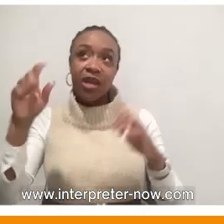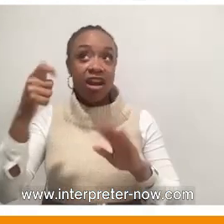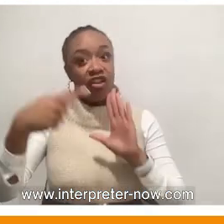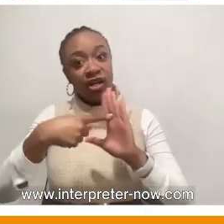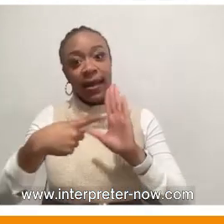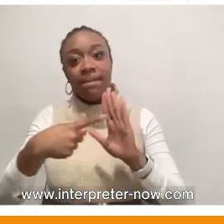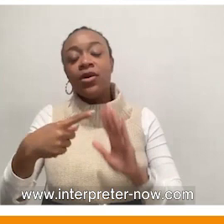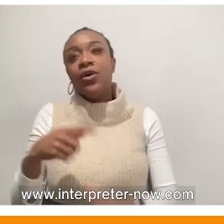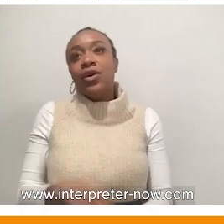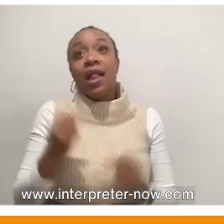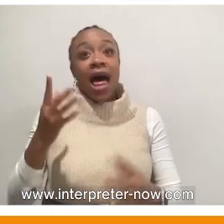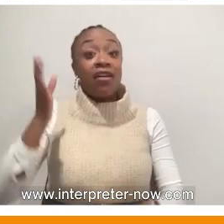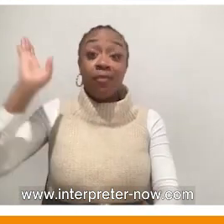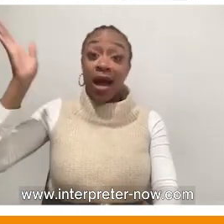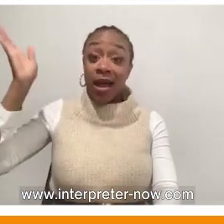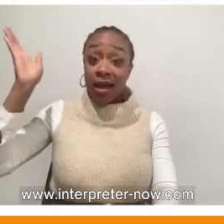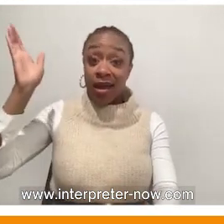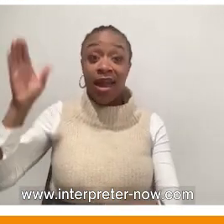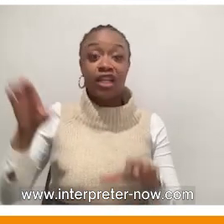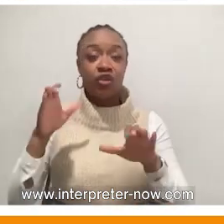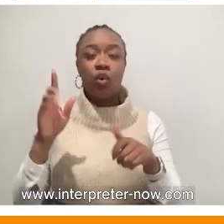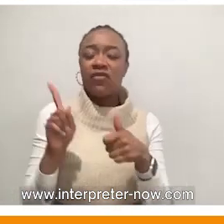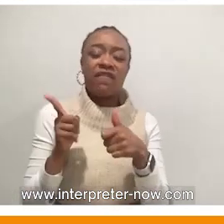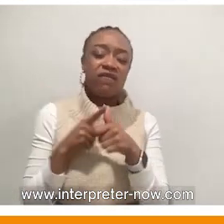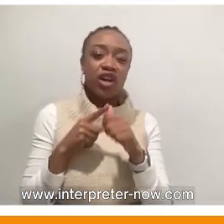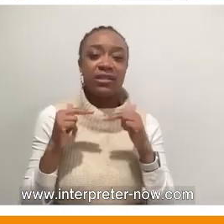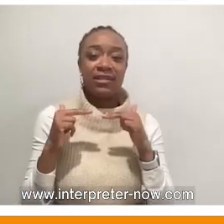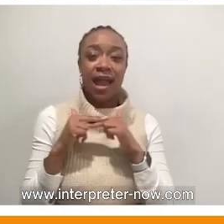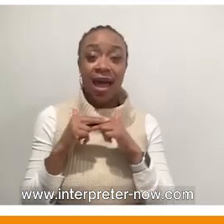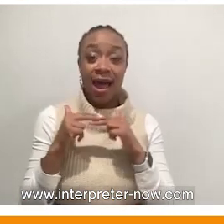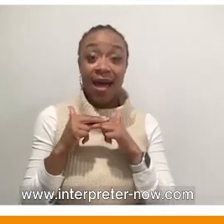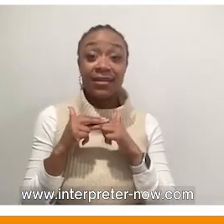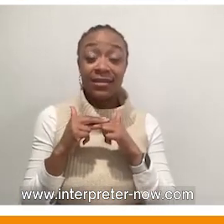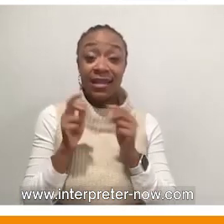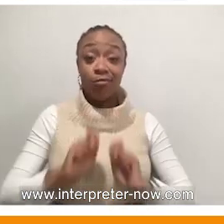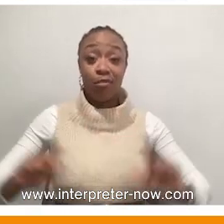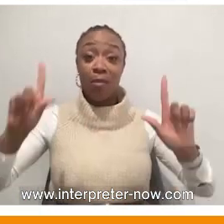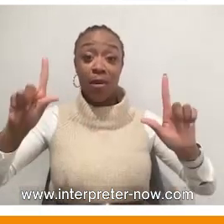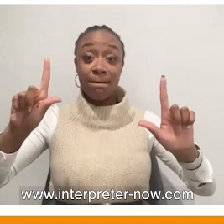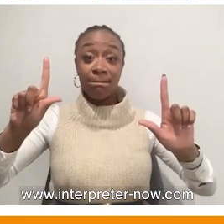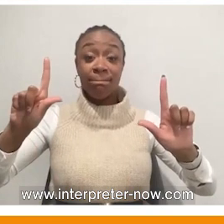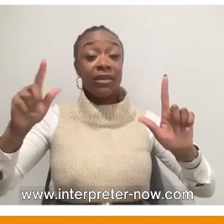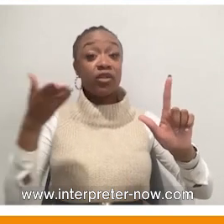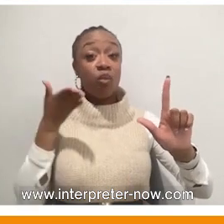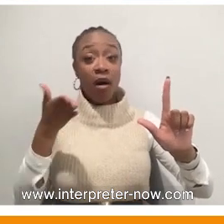I'll give you an example as well. A lot of speaking engagements that I do, one of the first slides that I have is, I put